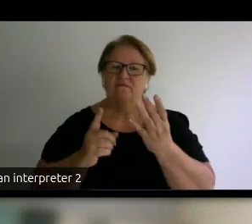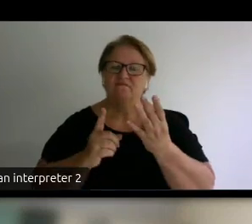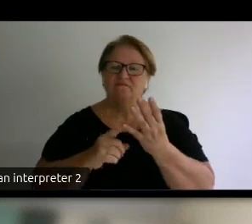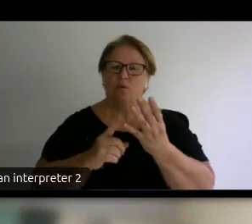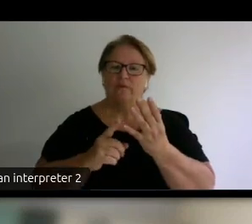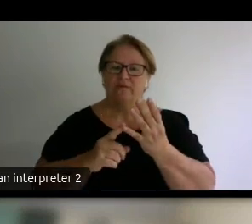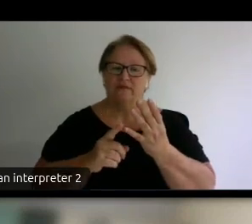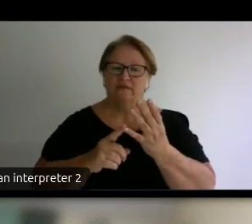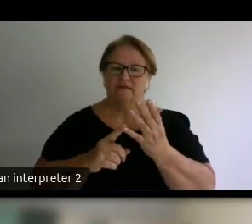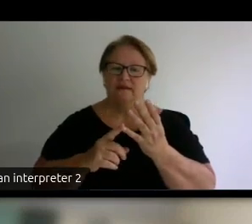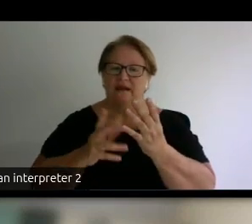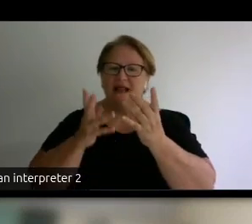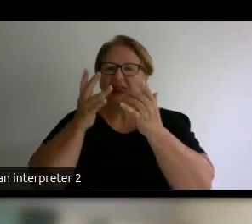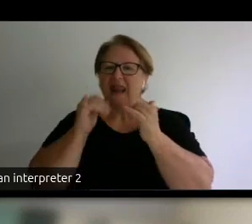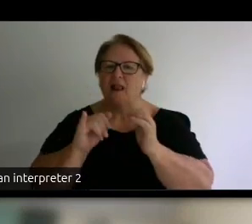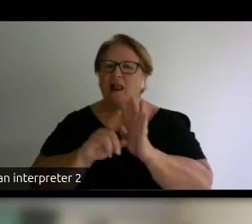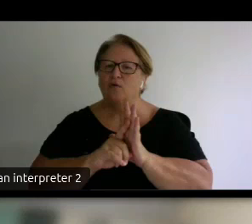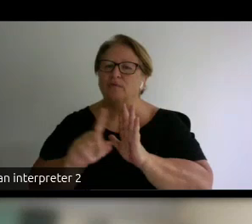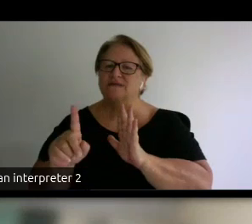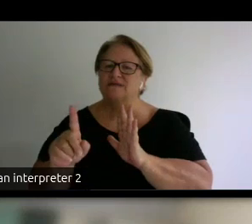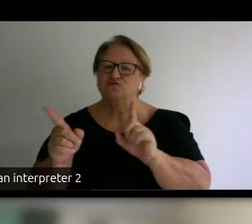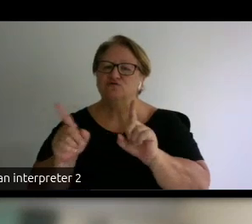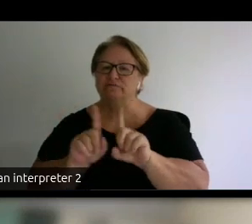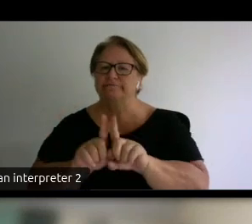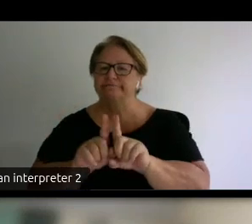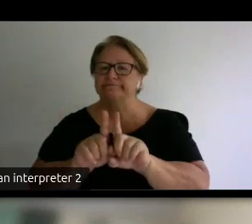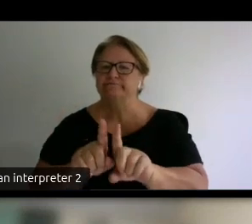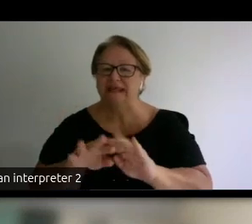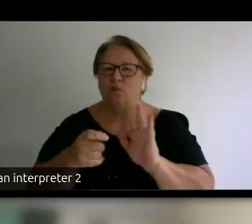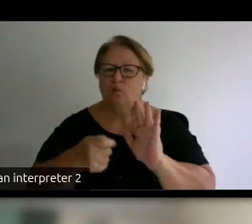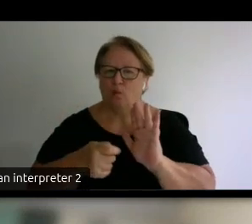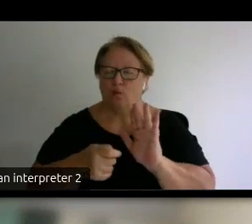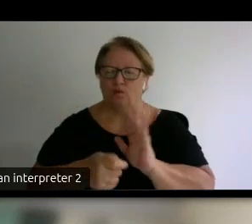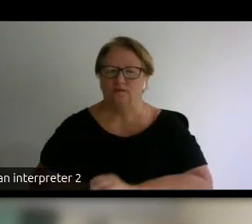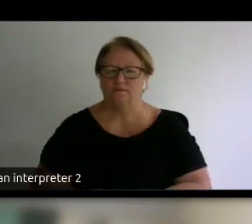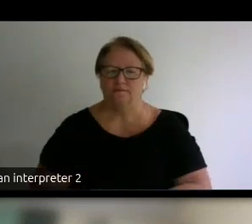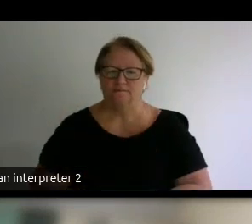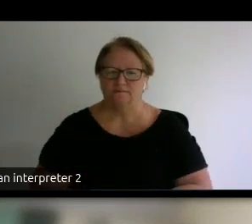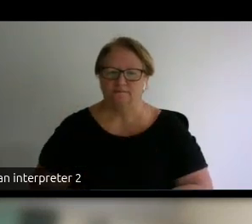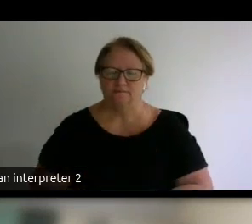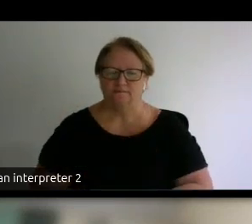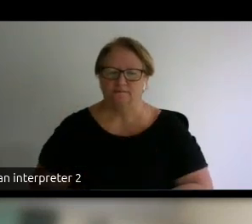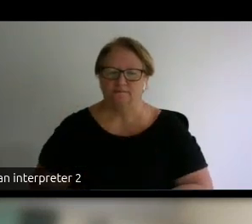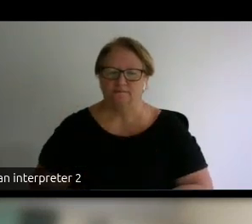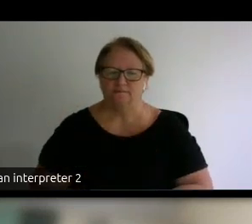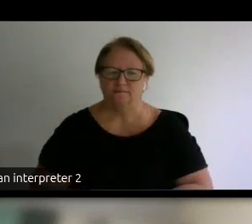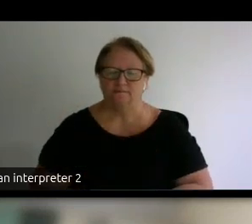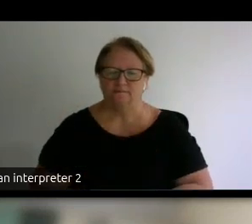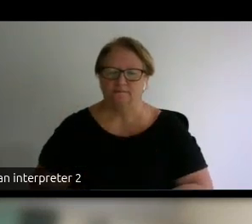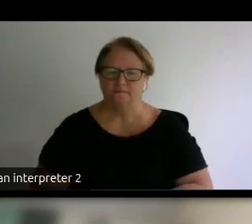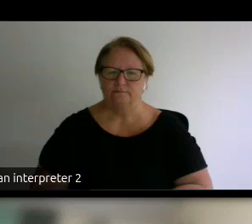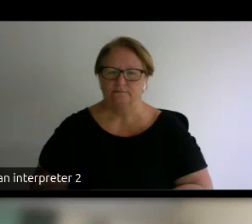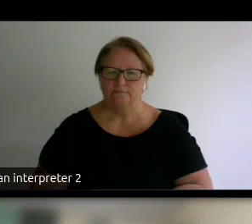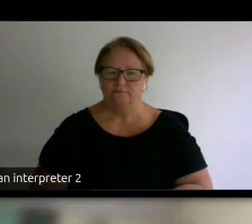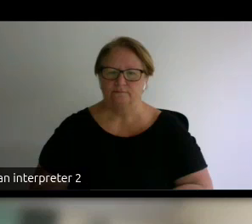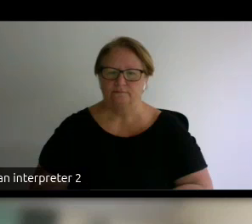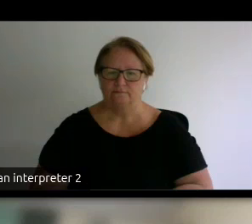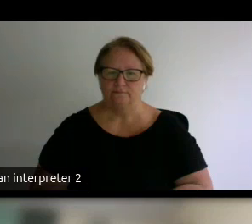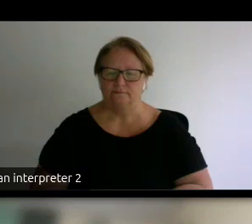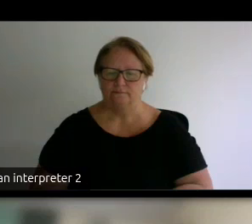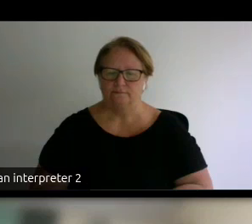legal representation in court. So that is where eligible you uh the client will receive um a grant